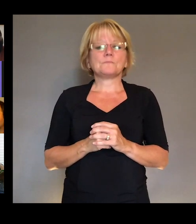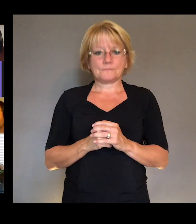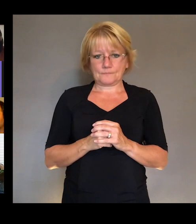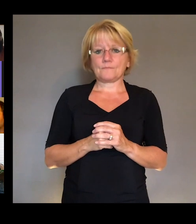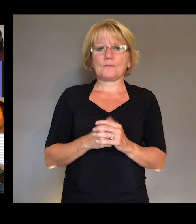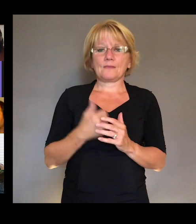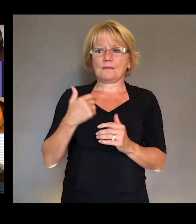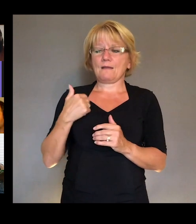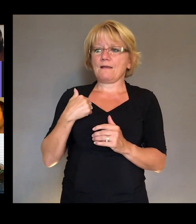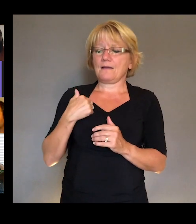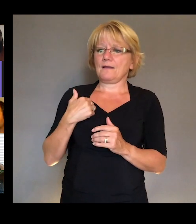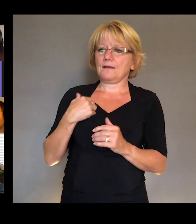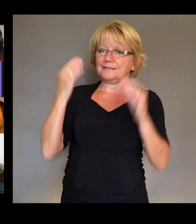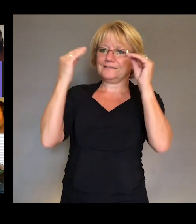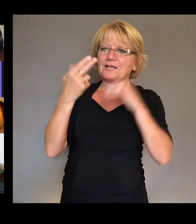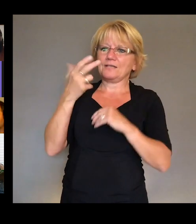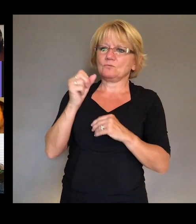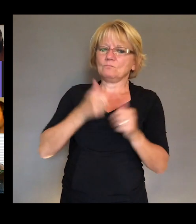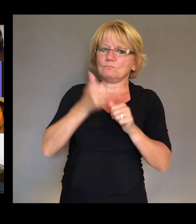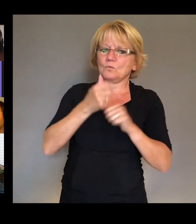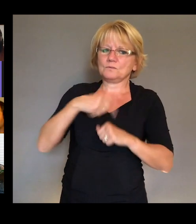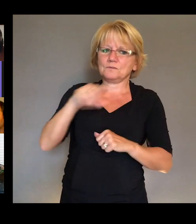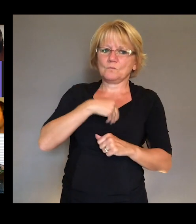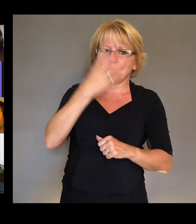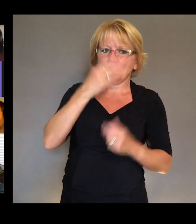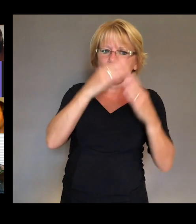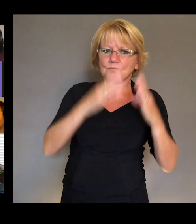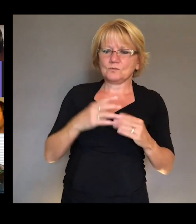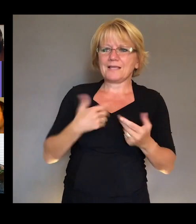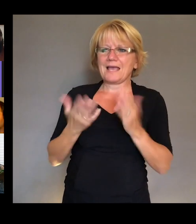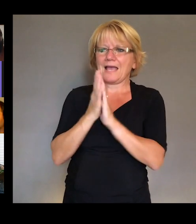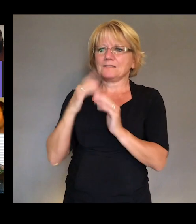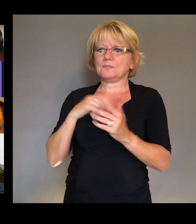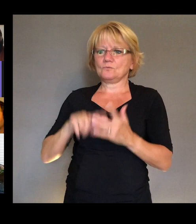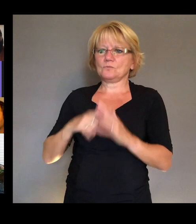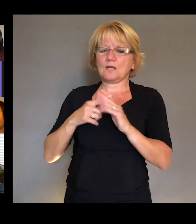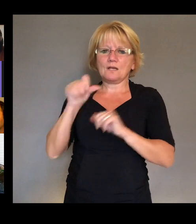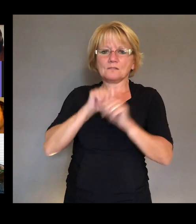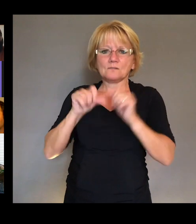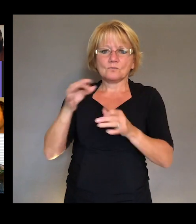So I also teach at a predominantly white high school. And this year I've been asked to start a social justice course